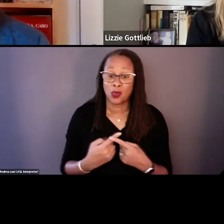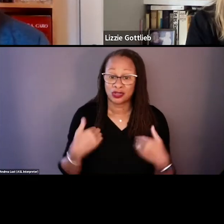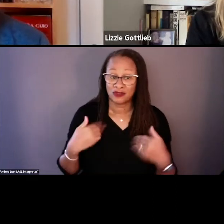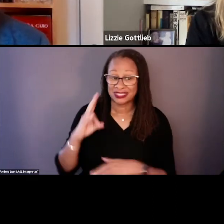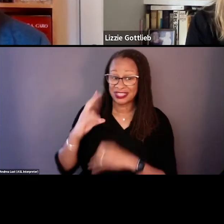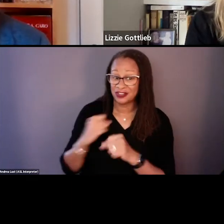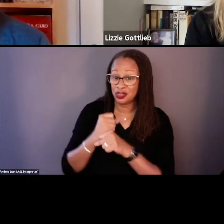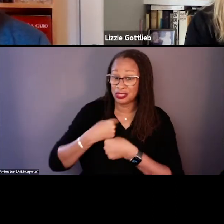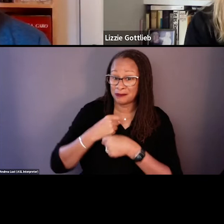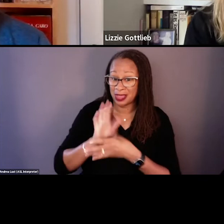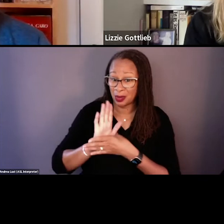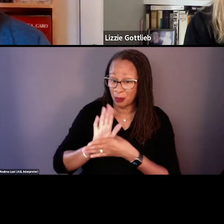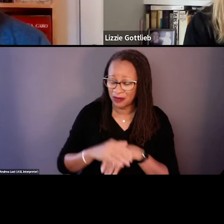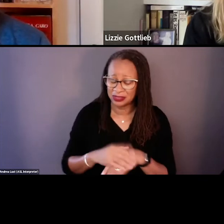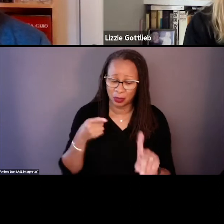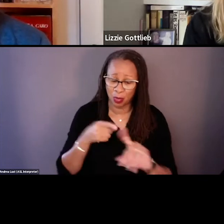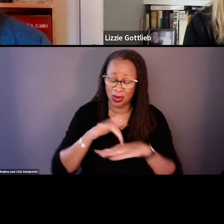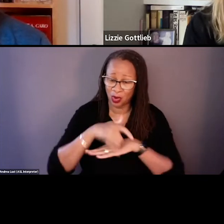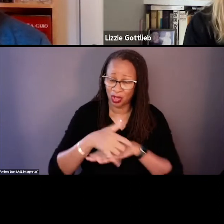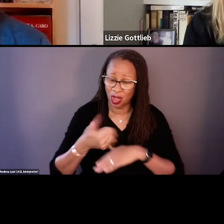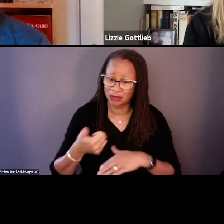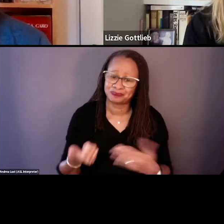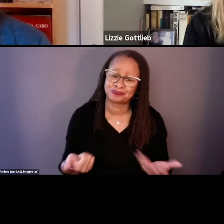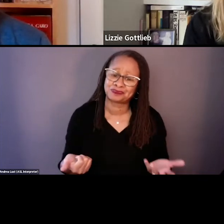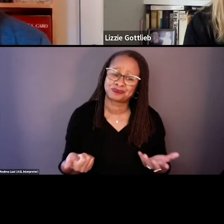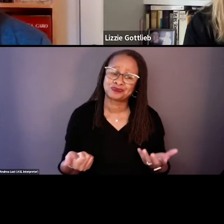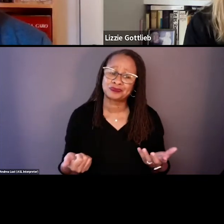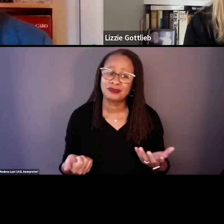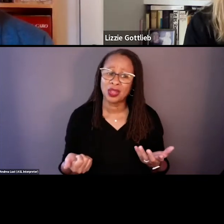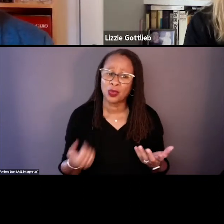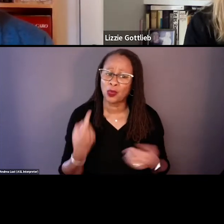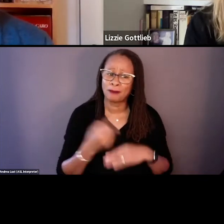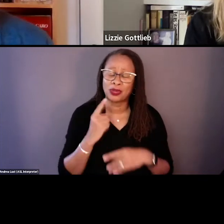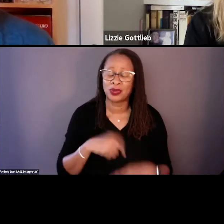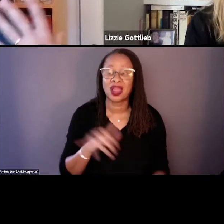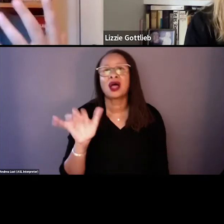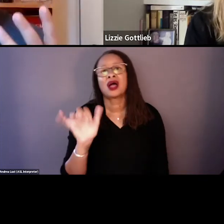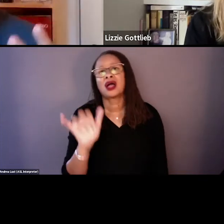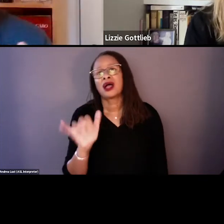Did you, you know, when you're spending seven years making a movie, was there a point early on when there was an aha moment?